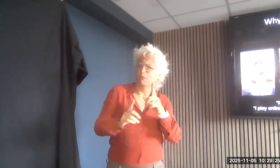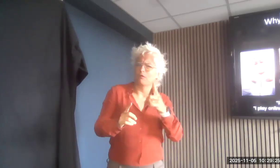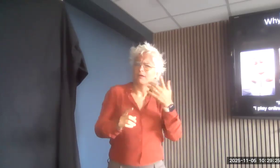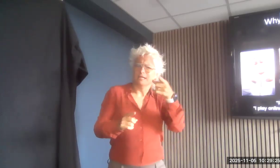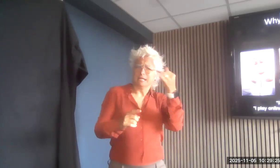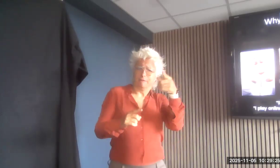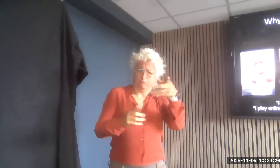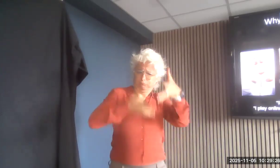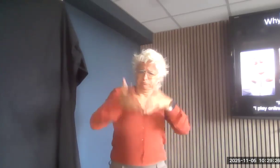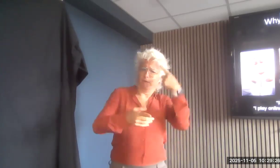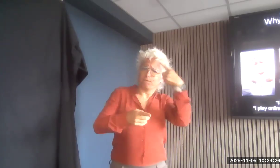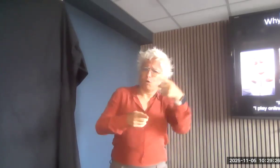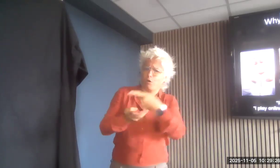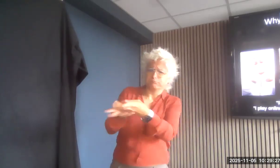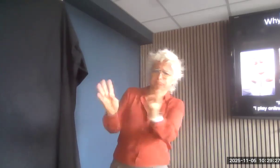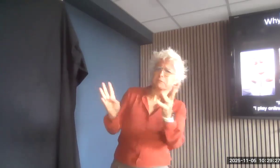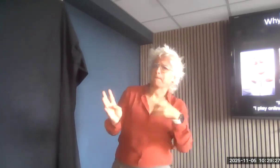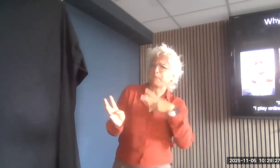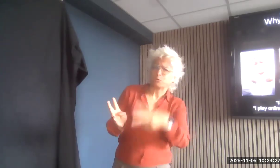So I asked them why they choose to use International Sign.